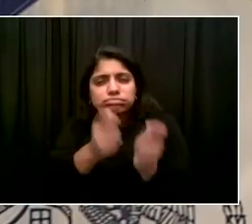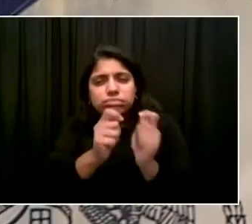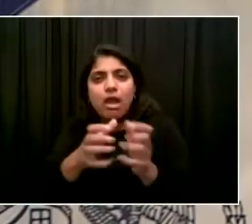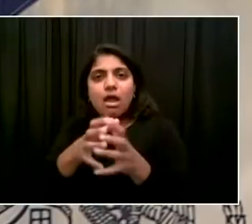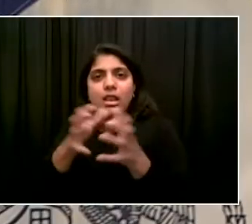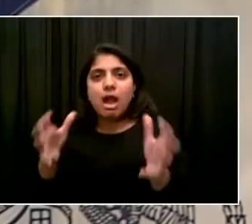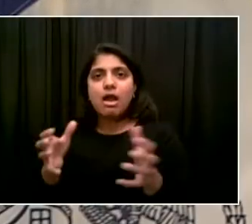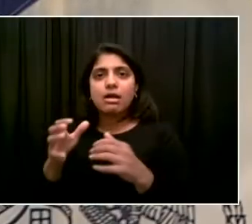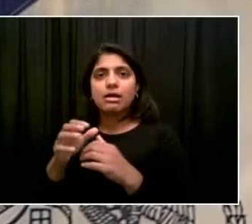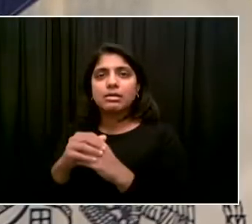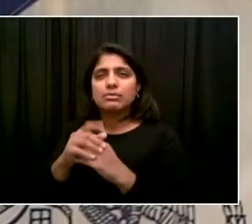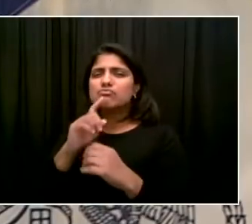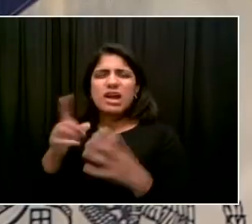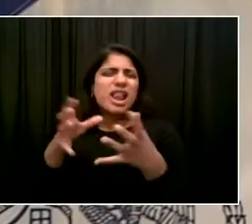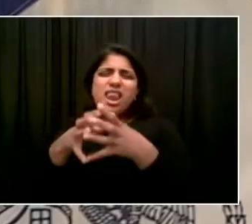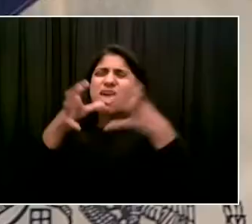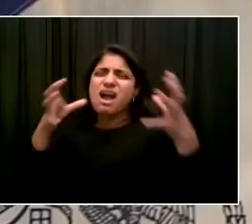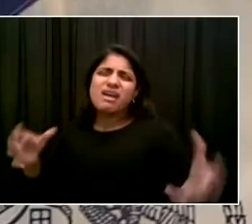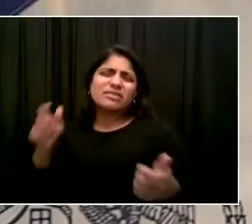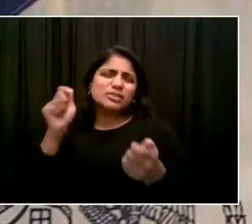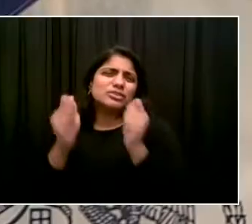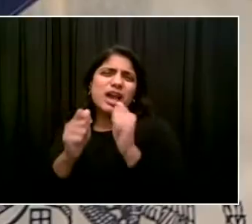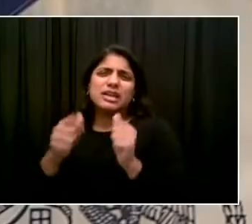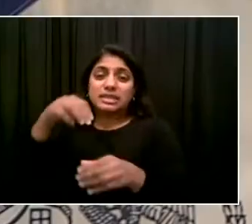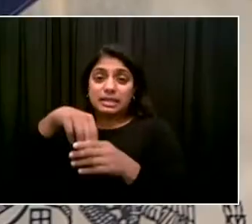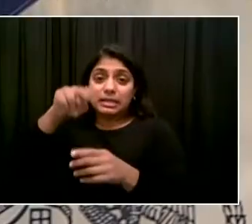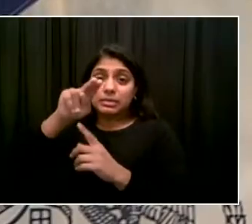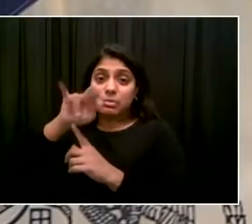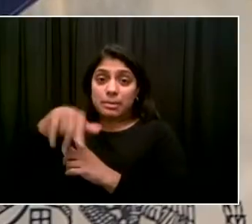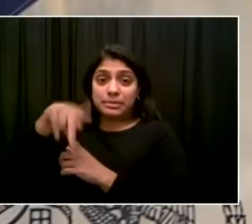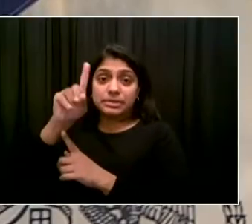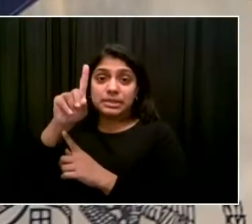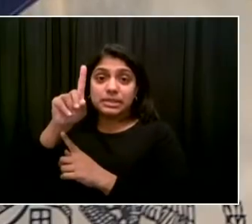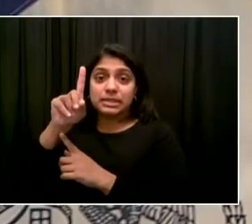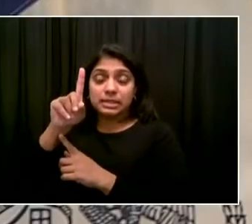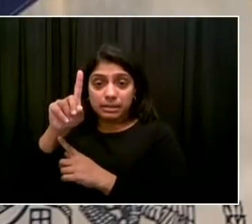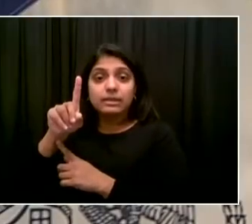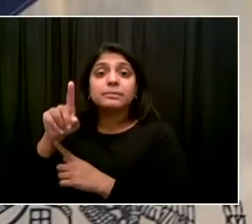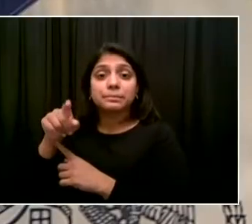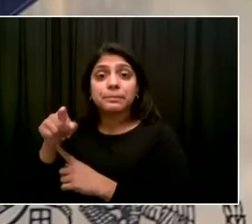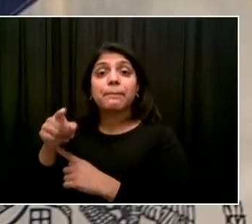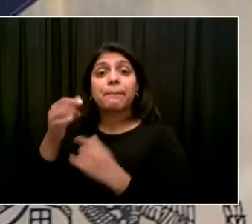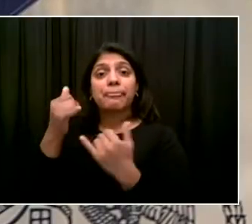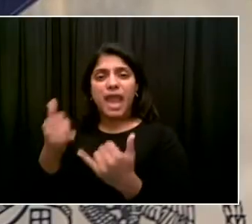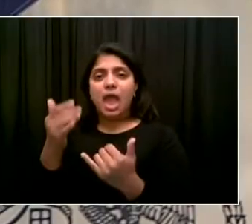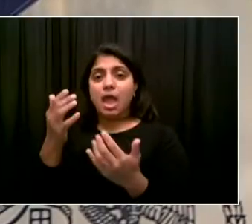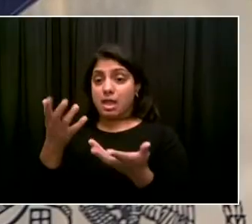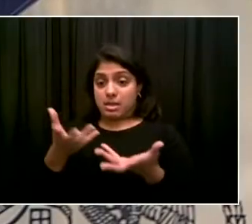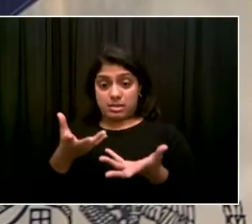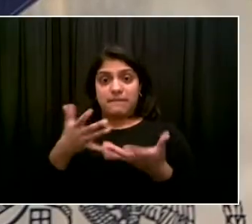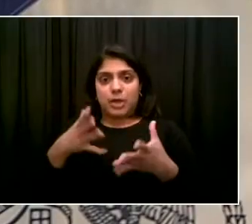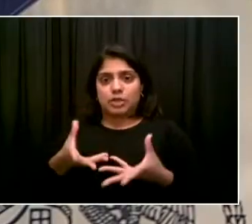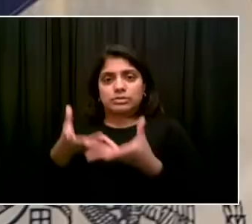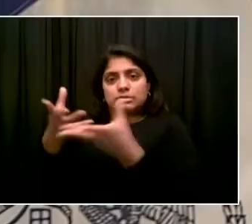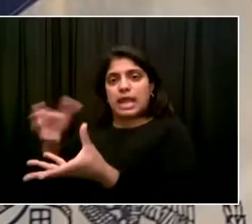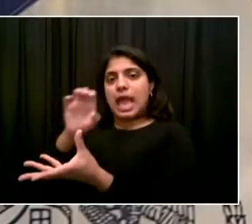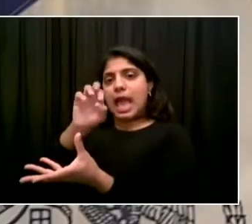THE CITY SAFRE. WE HE AVBEEN IN WE WILL MAKE THE CITY AND DEEPEN